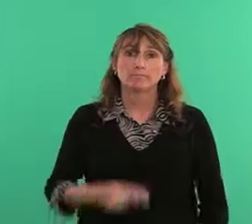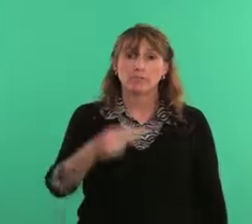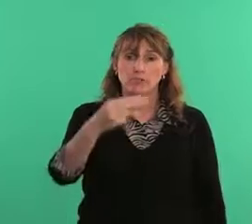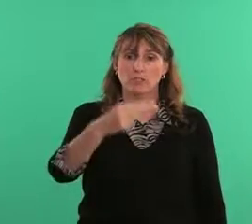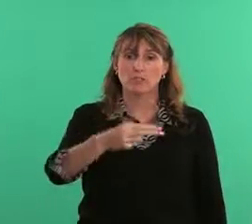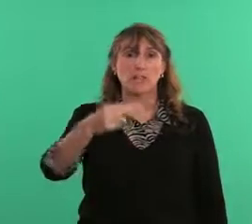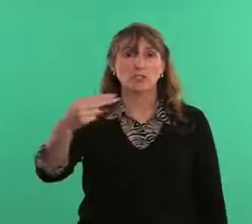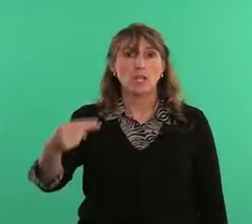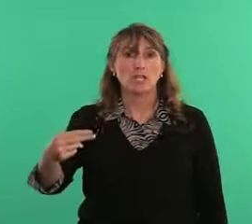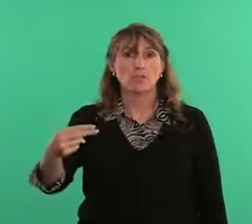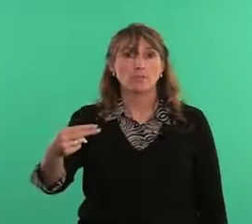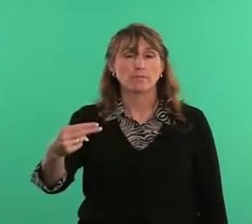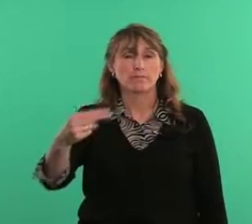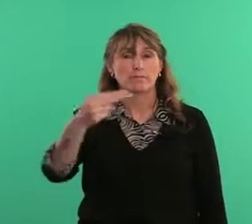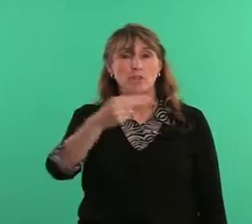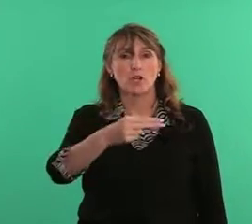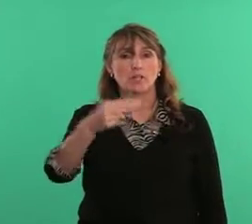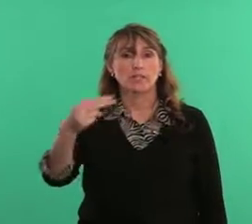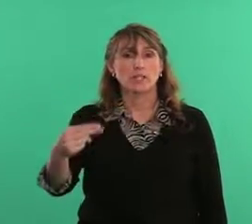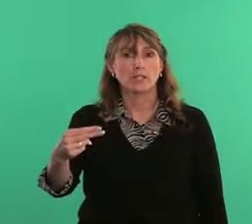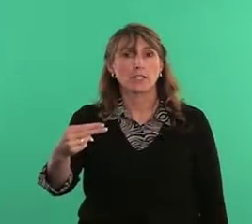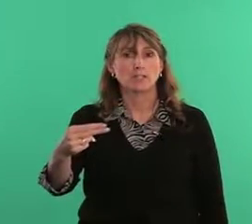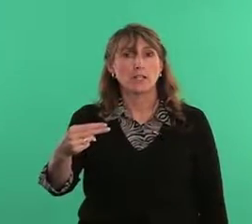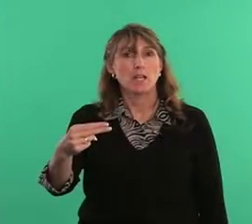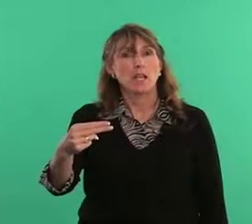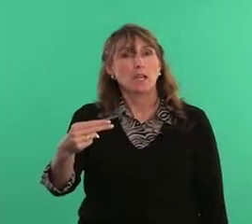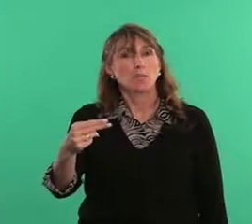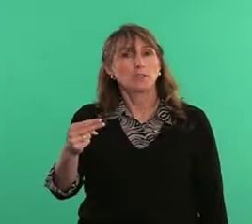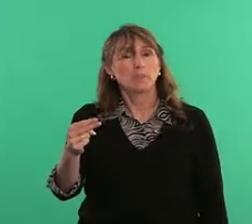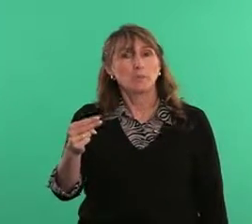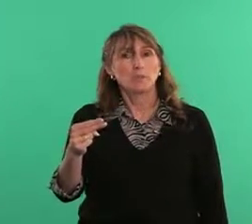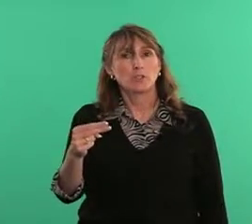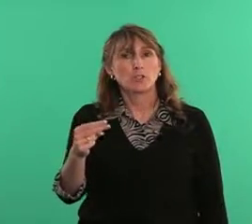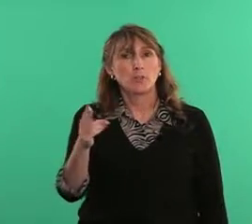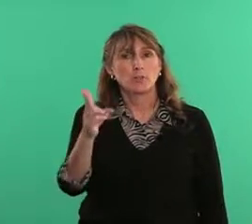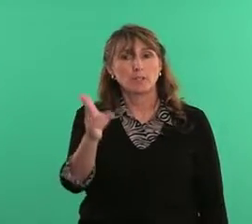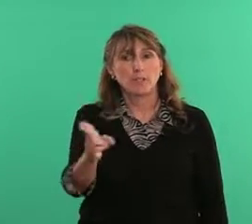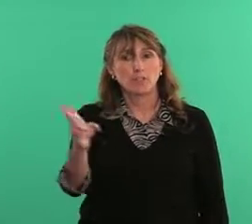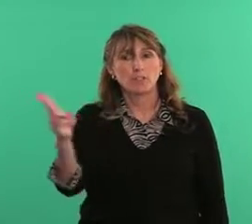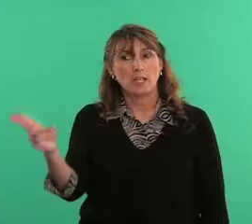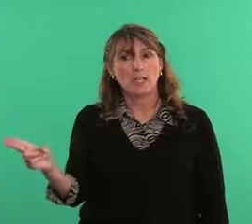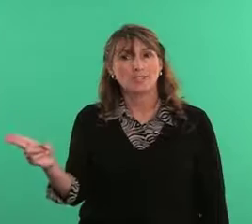it's just the H H hard-of-hearing I believe the book shows, H H